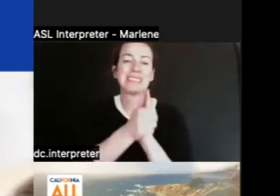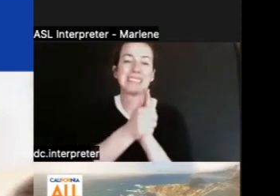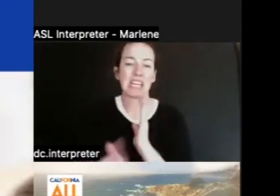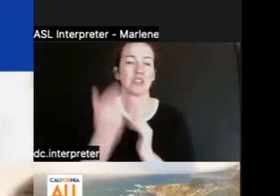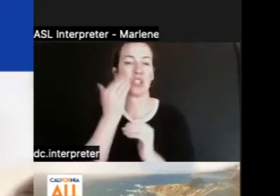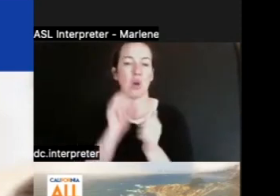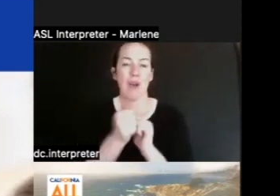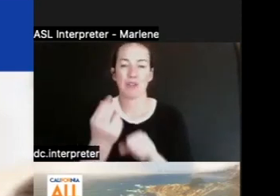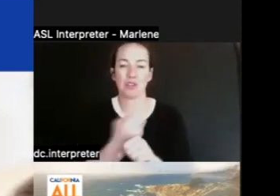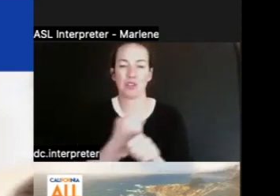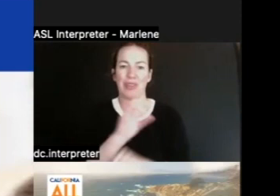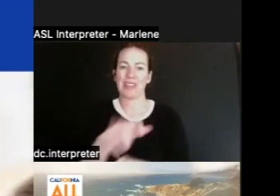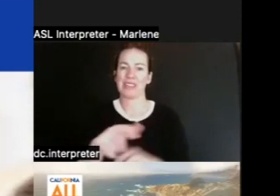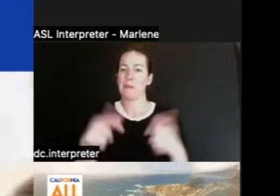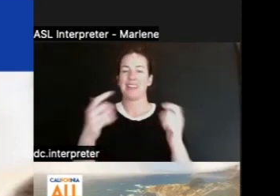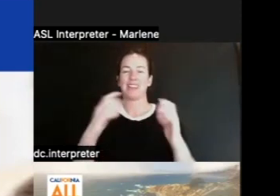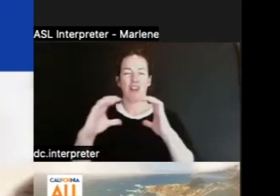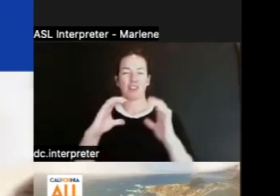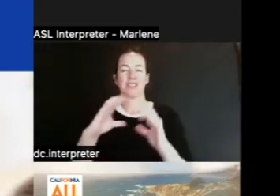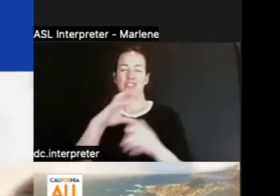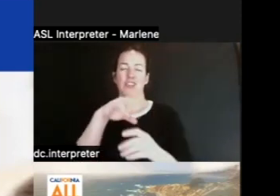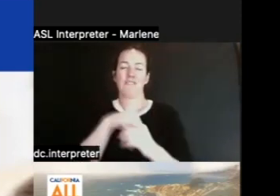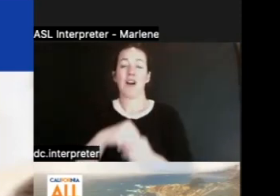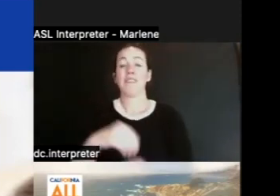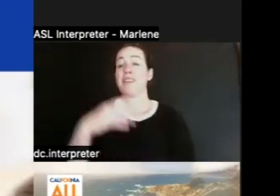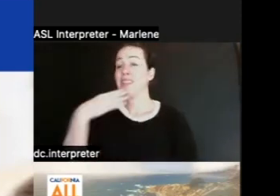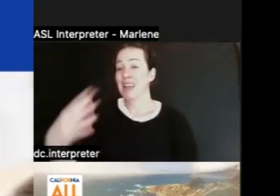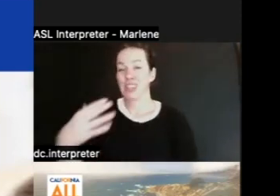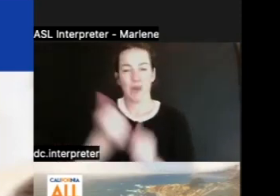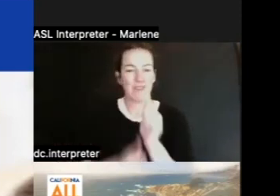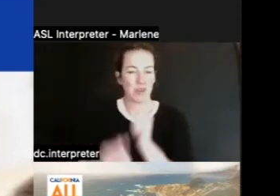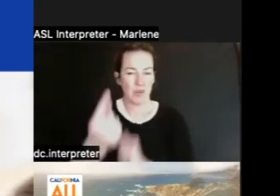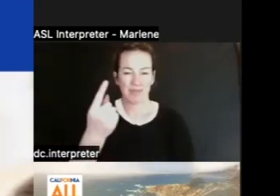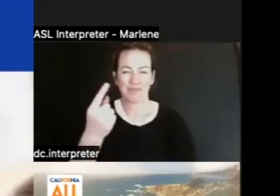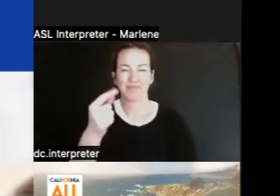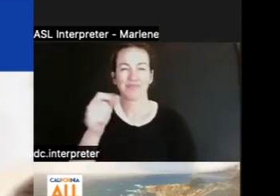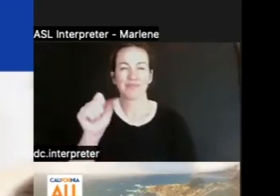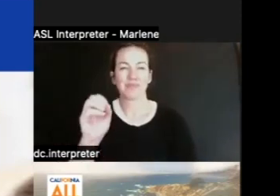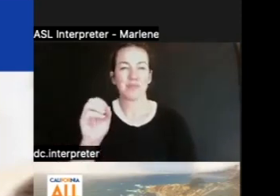the big conversation around this so. Thank you. Thank you everyone for that. Before we move on,